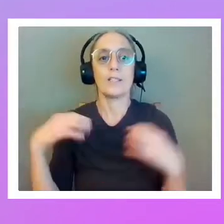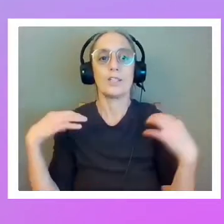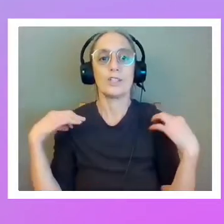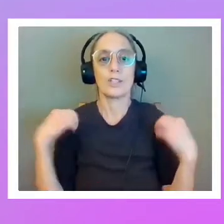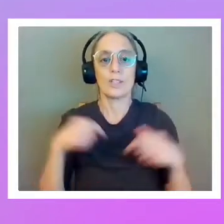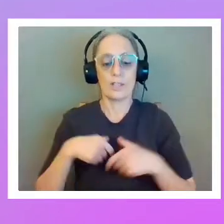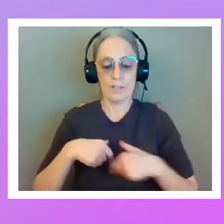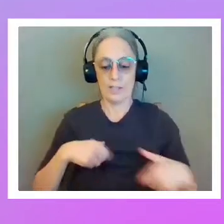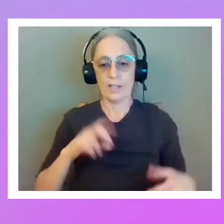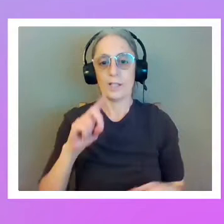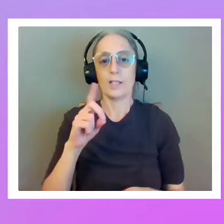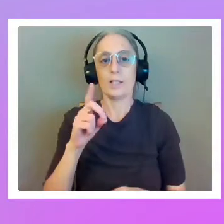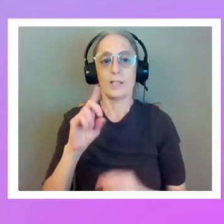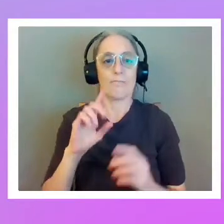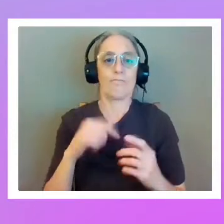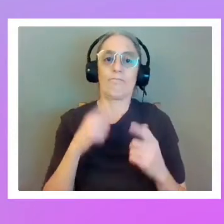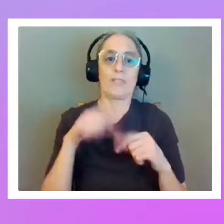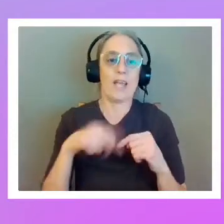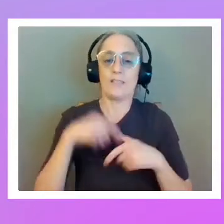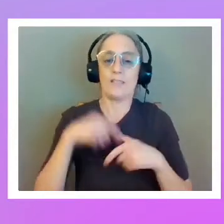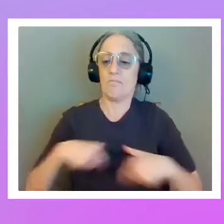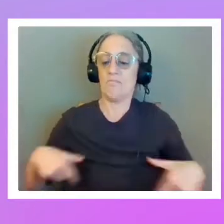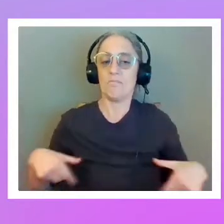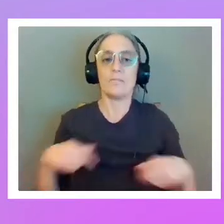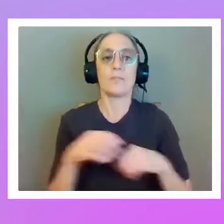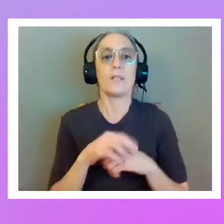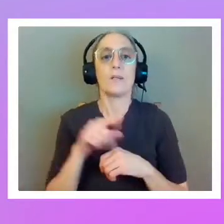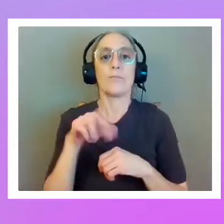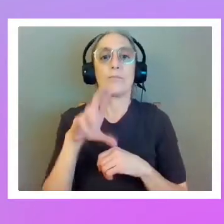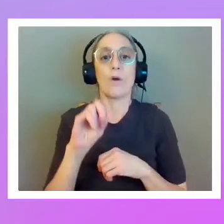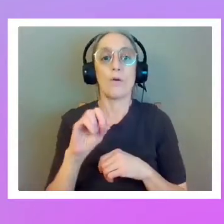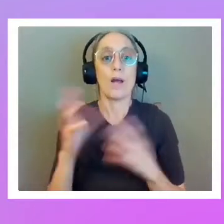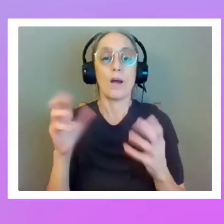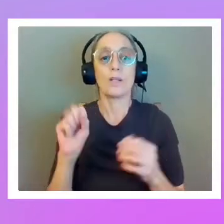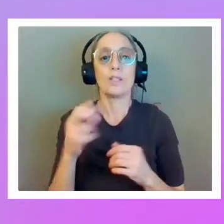My pronouns are she and her. And I'm currently